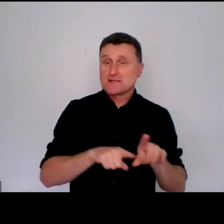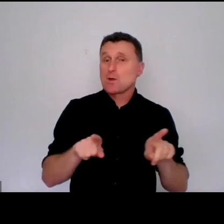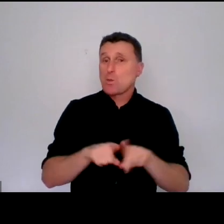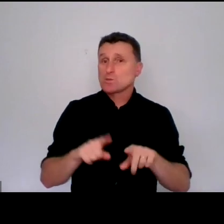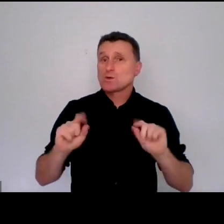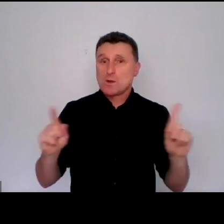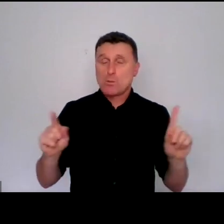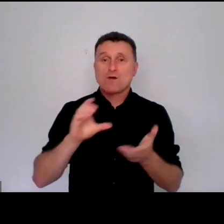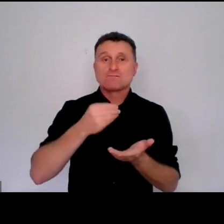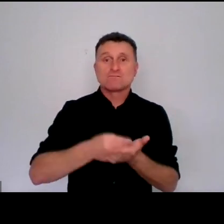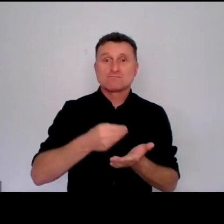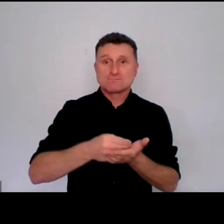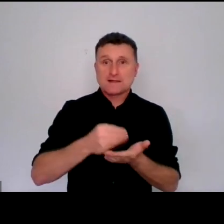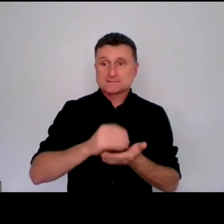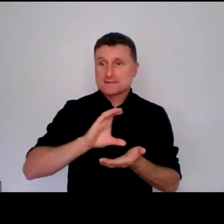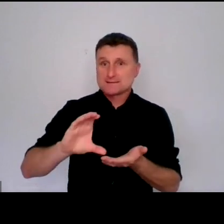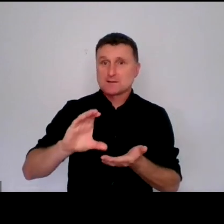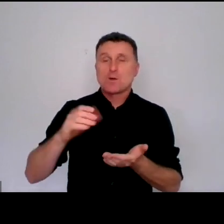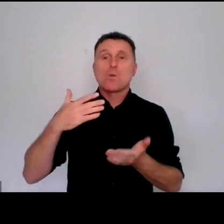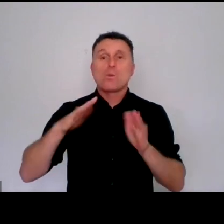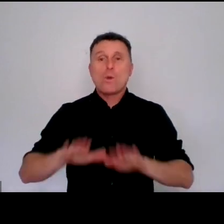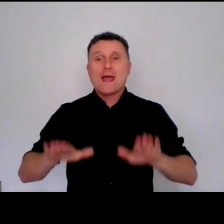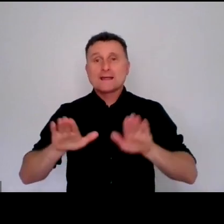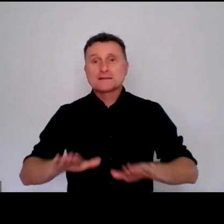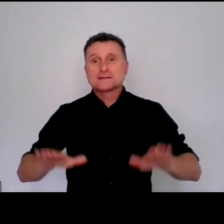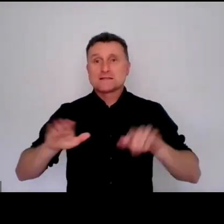wait times and improving access to some services